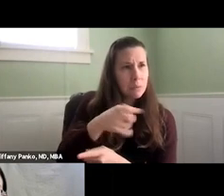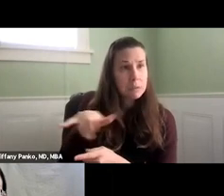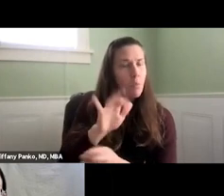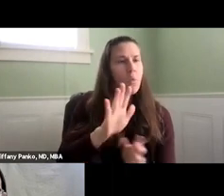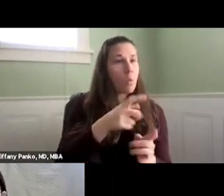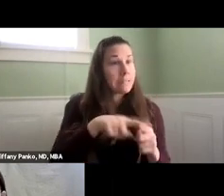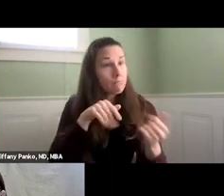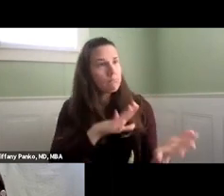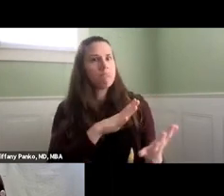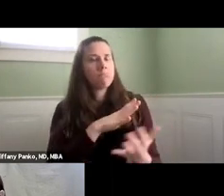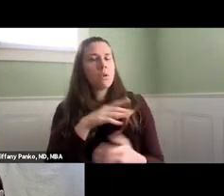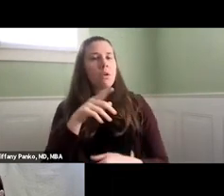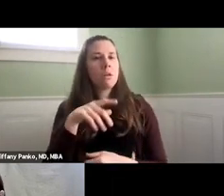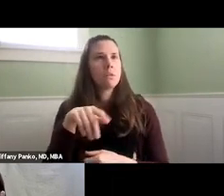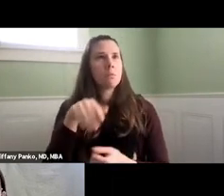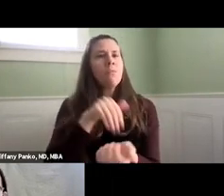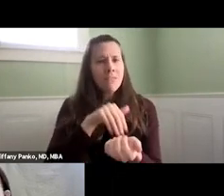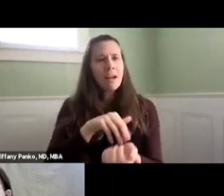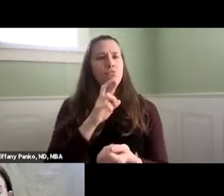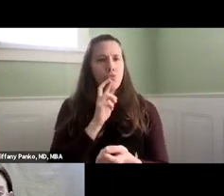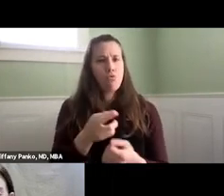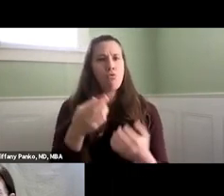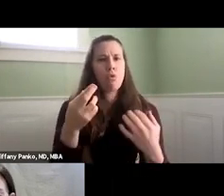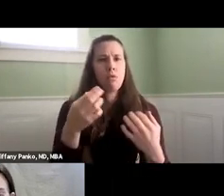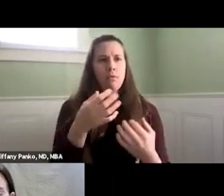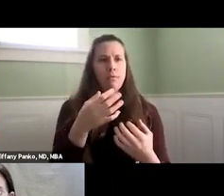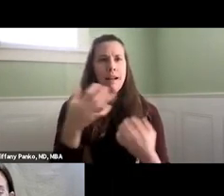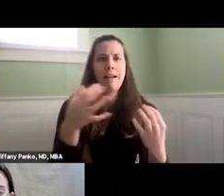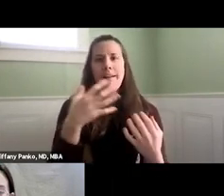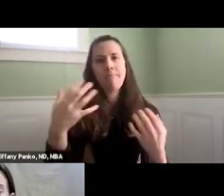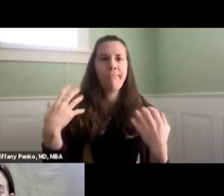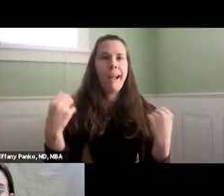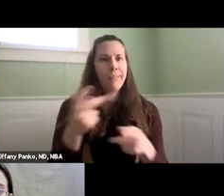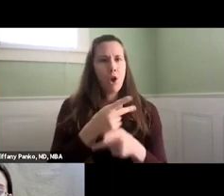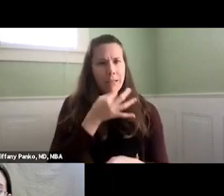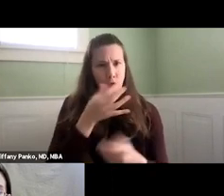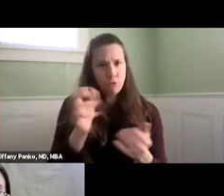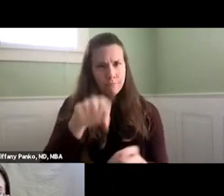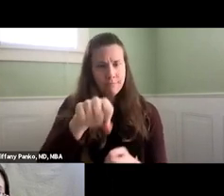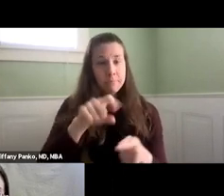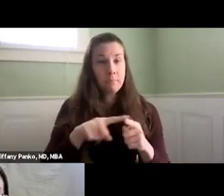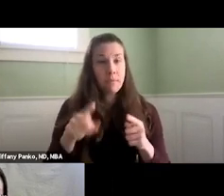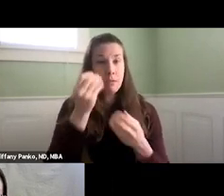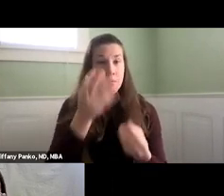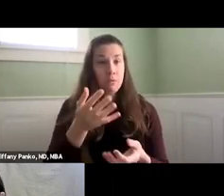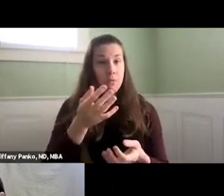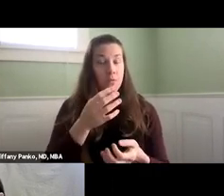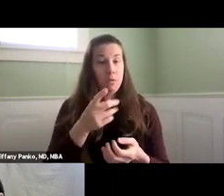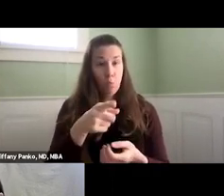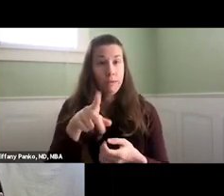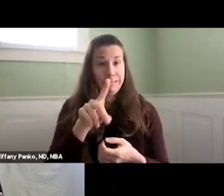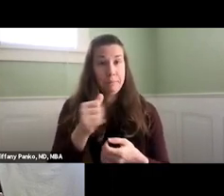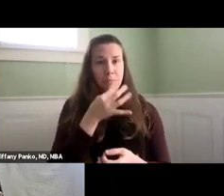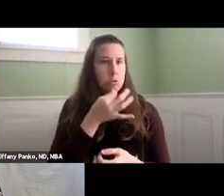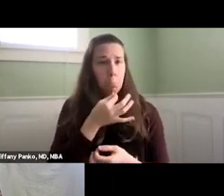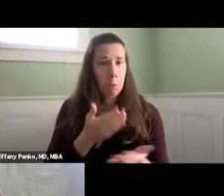also not be afraid to ask patients what type of communication they prefer.